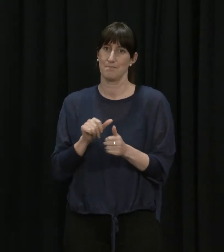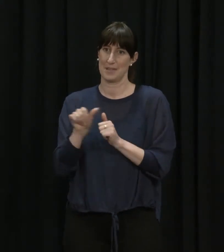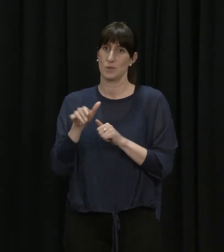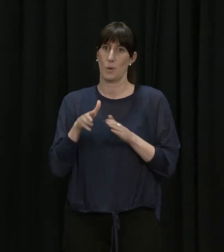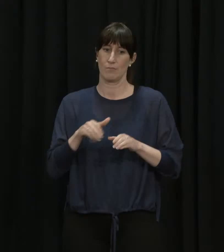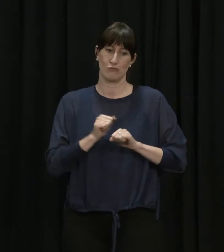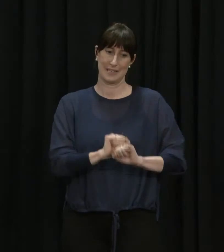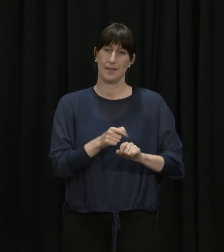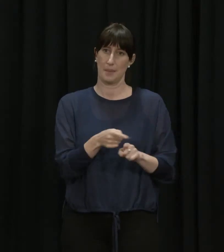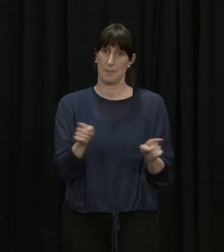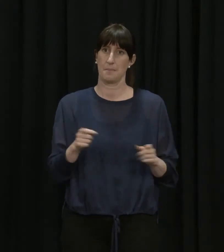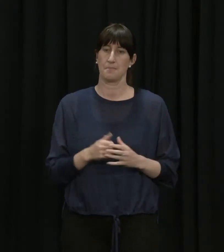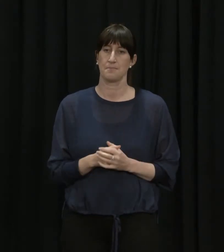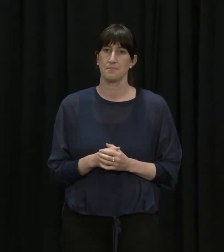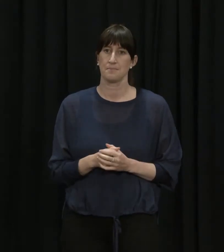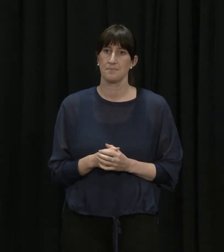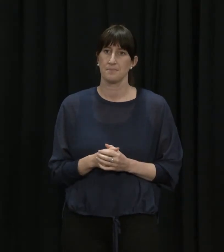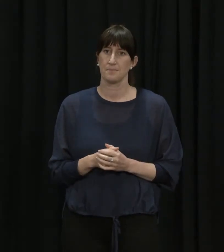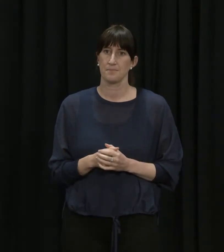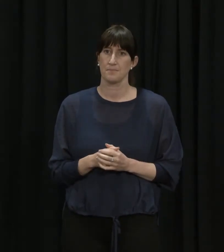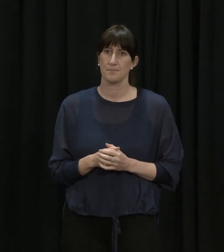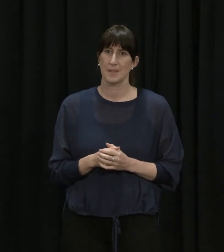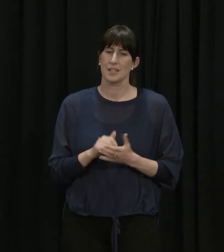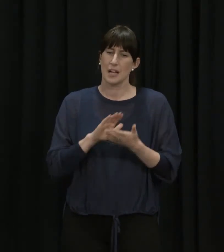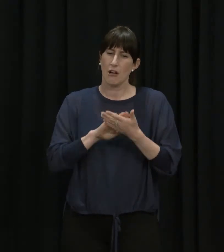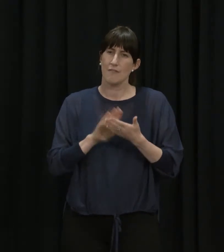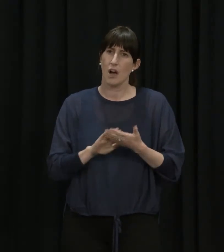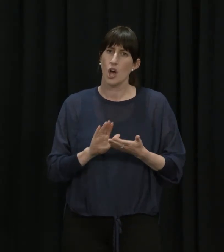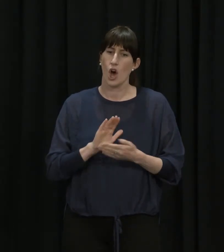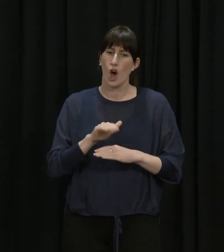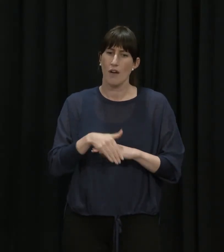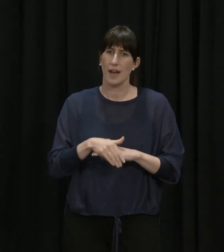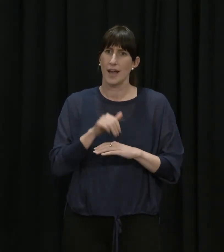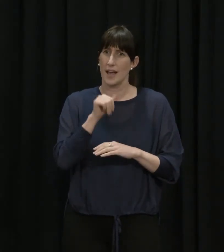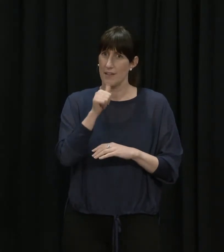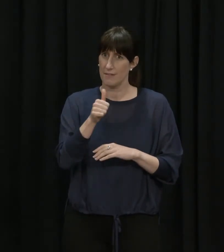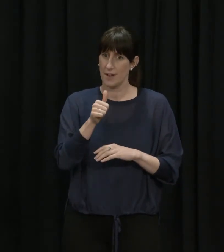else who is eligible to get vaccinated.